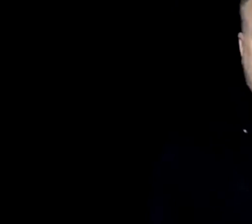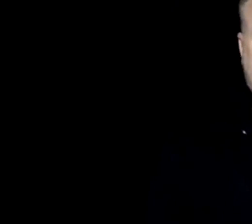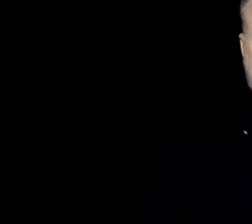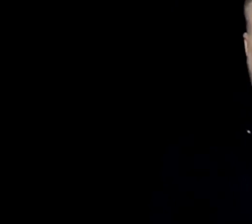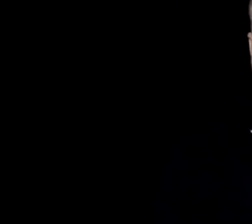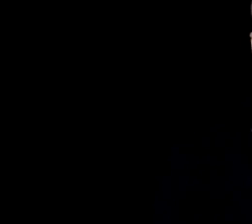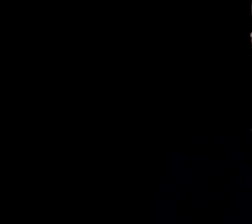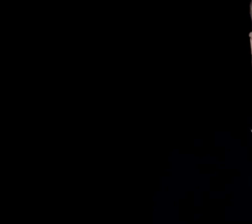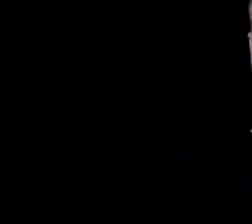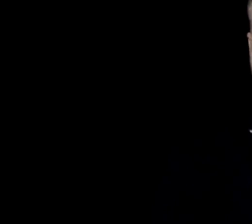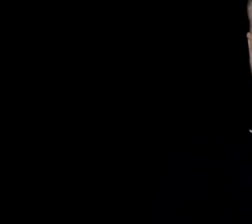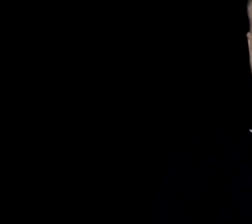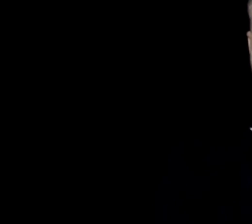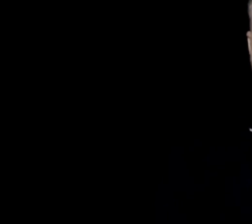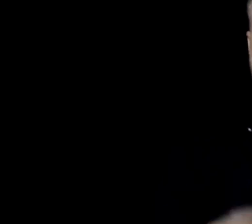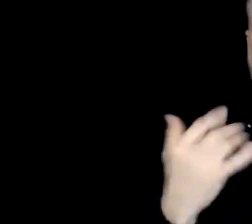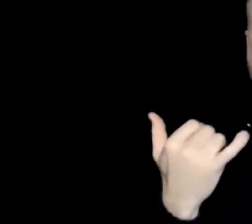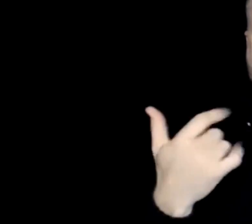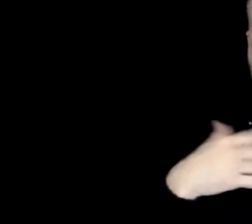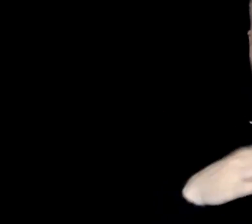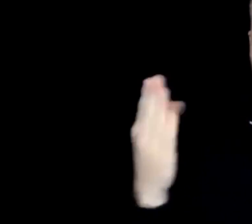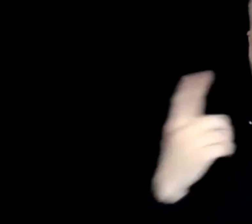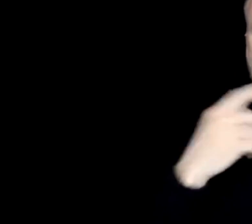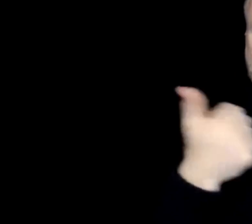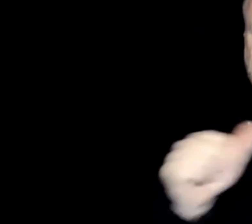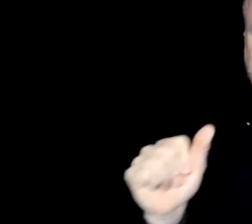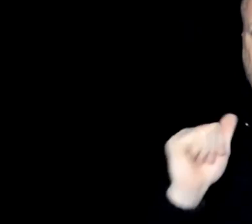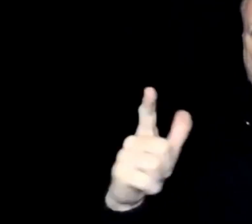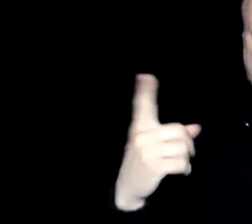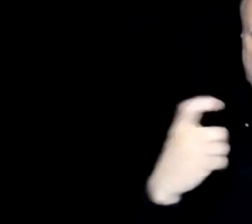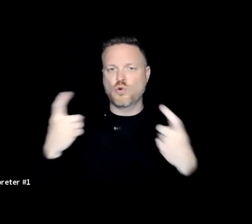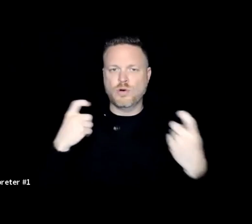We would just like to open it up for any and all questions from any part of